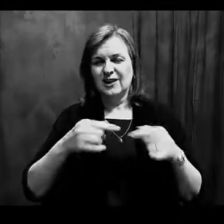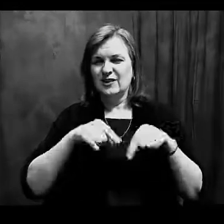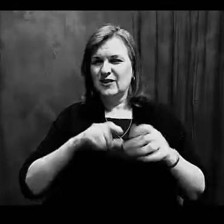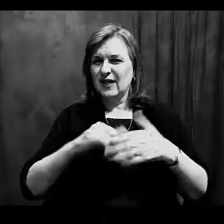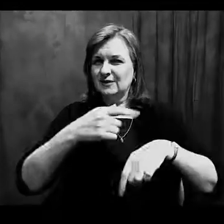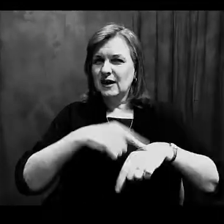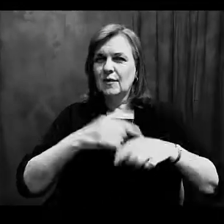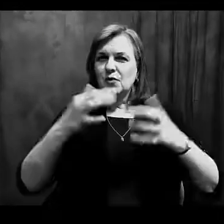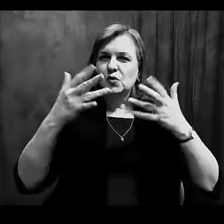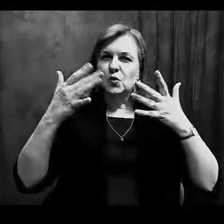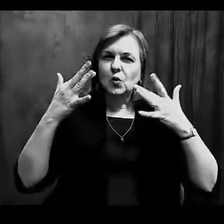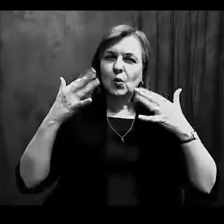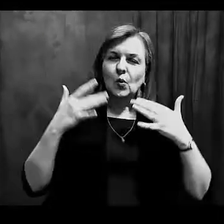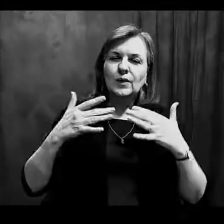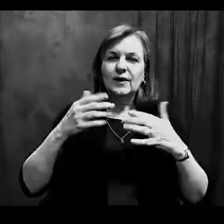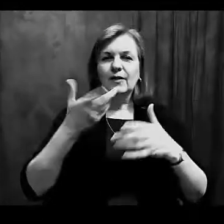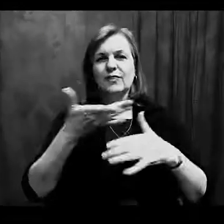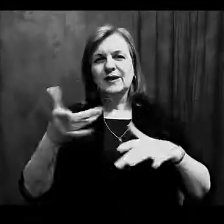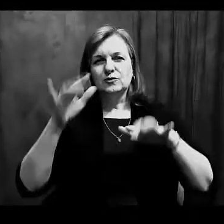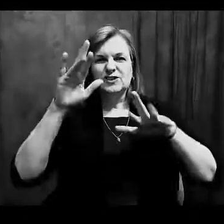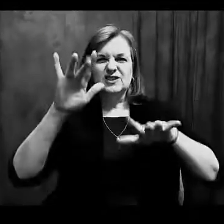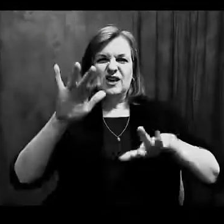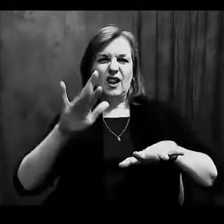cooling and the settling of this planet